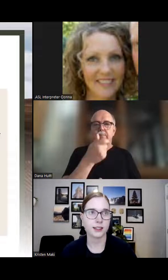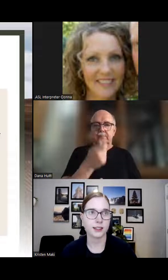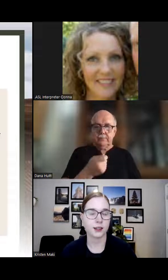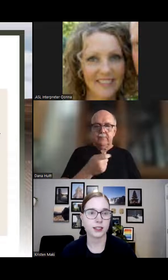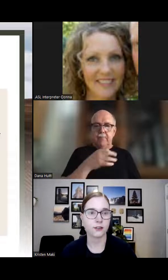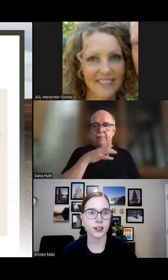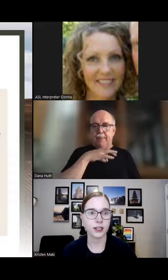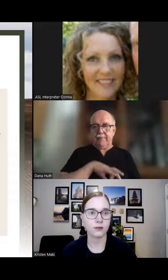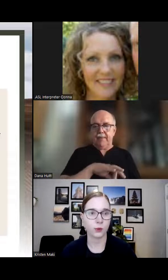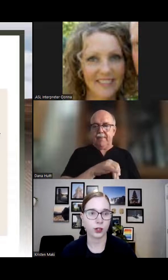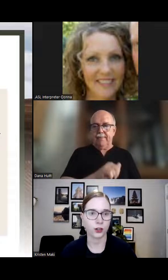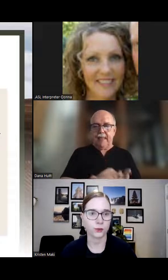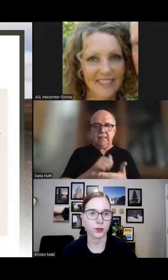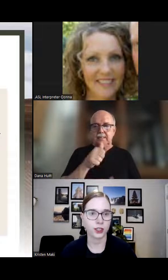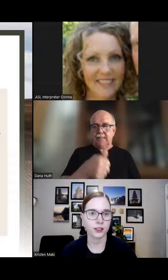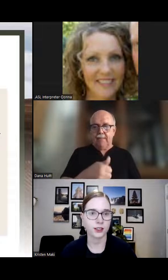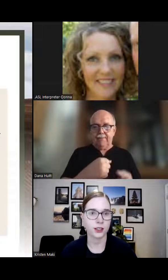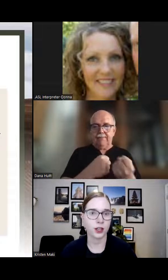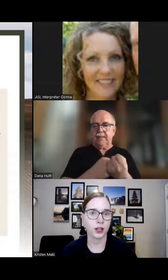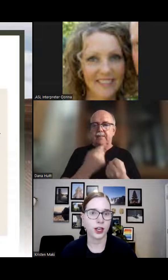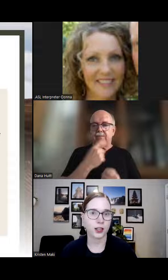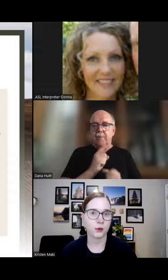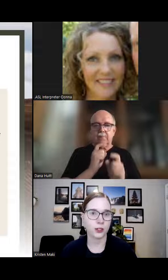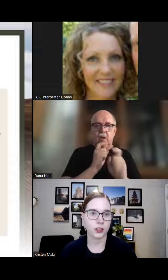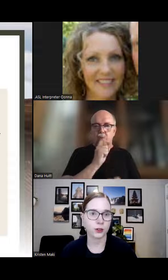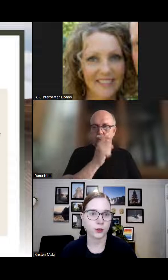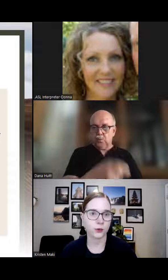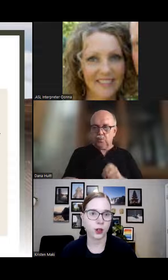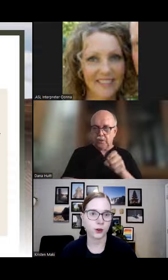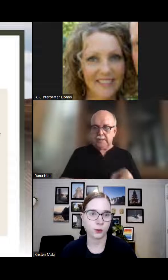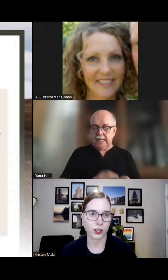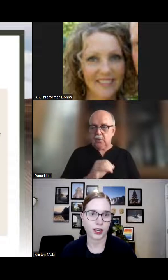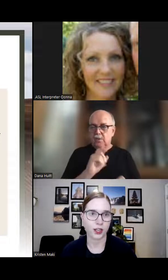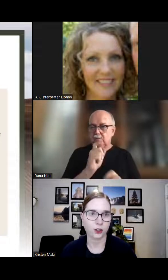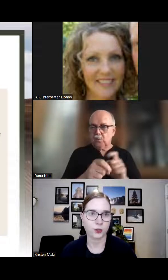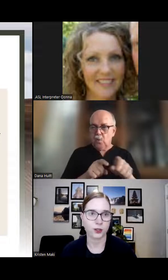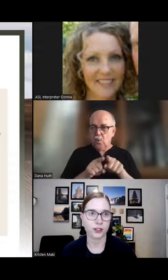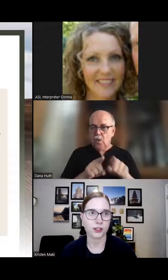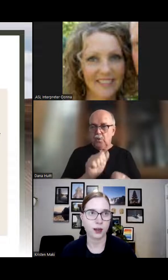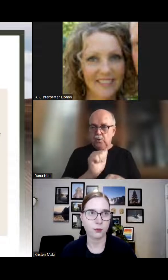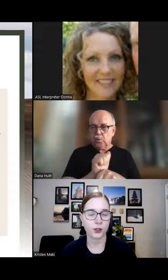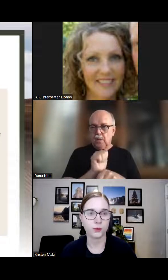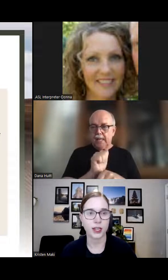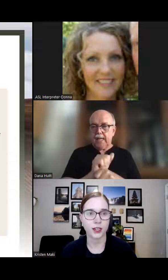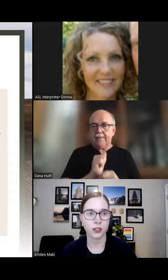for everyone, for folks who have a care need that comes out of nowhere, it should give your family a little bit of time to plan for what kinds of